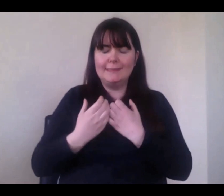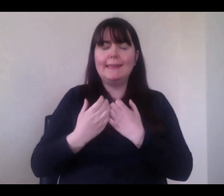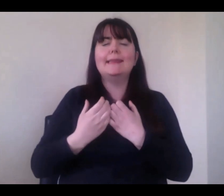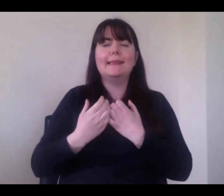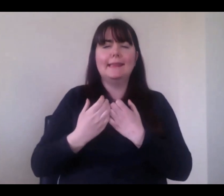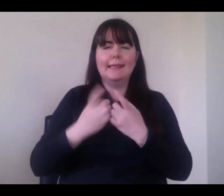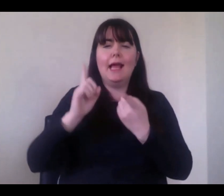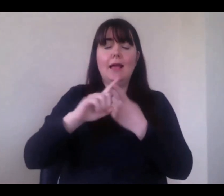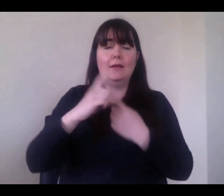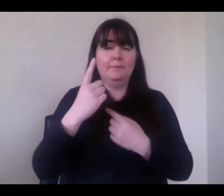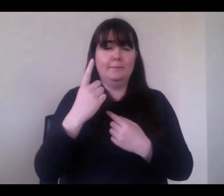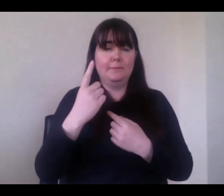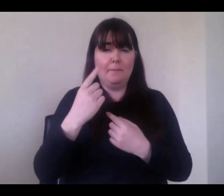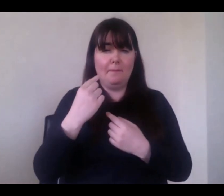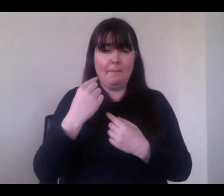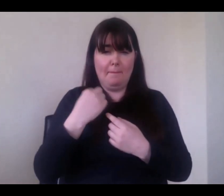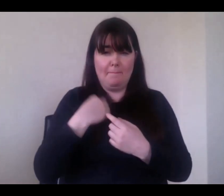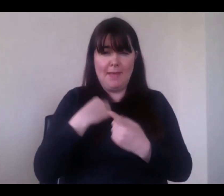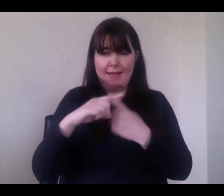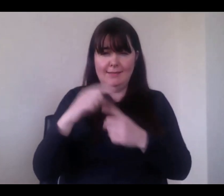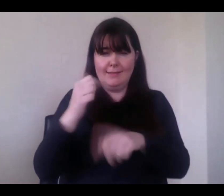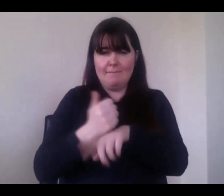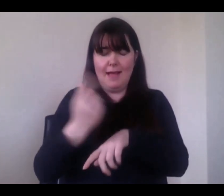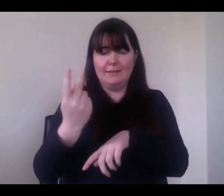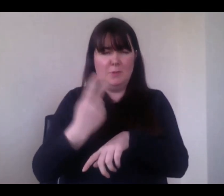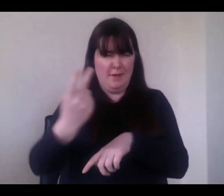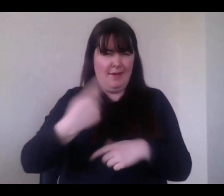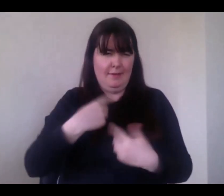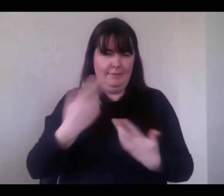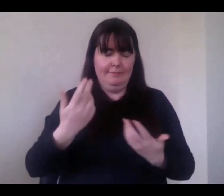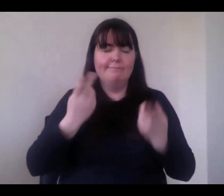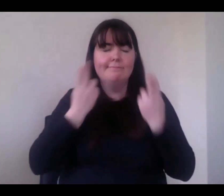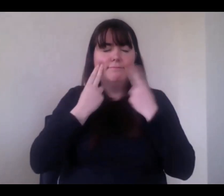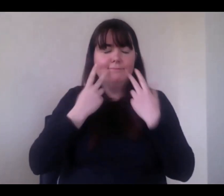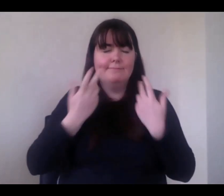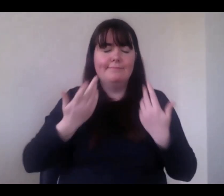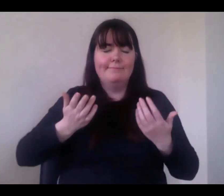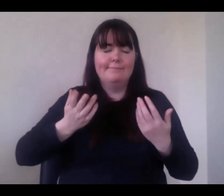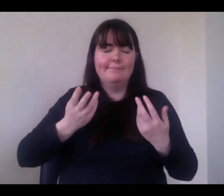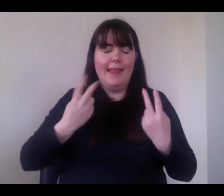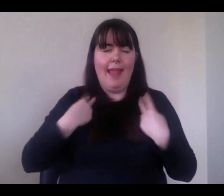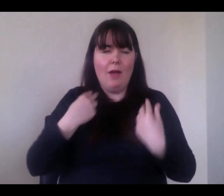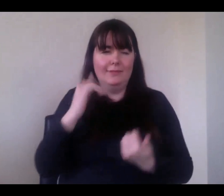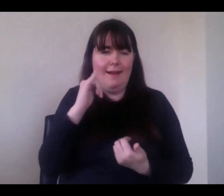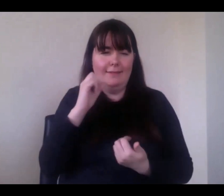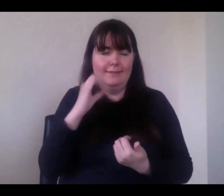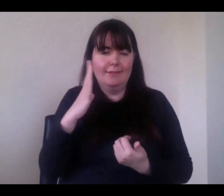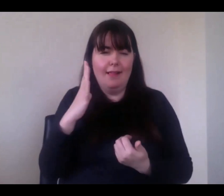And to tell the story of the Deaf community in Ireland on a mainstream stage.